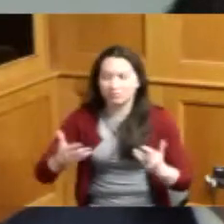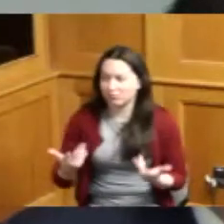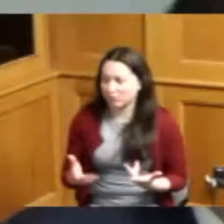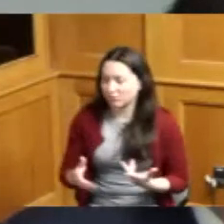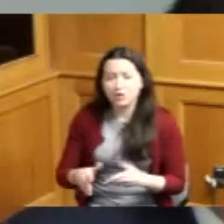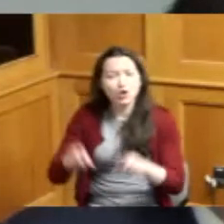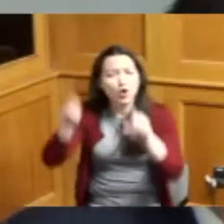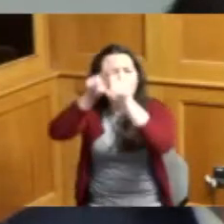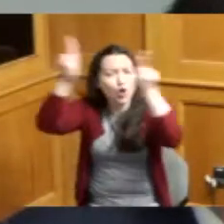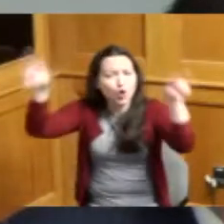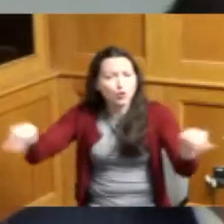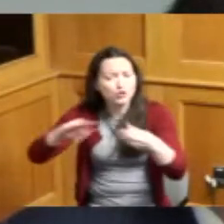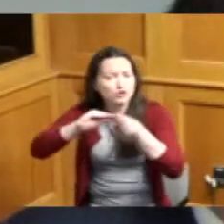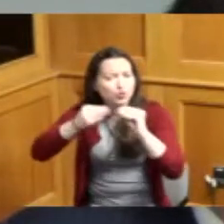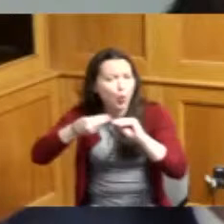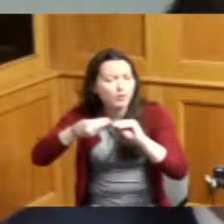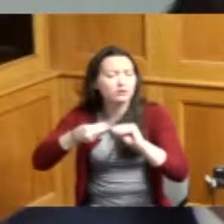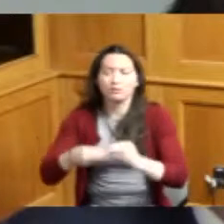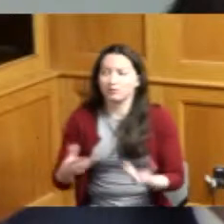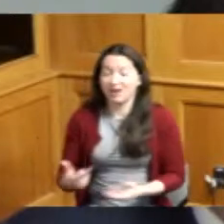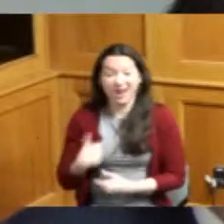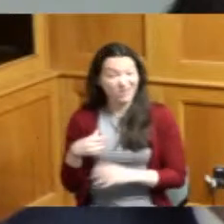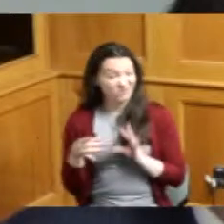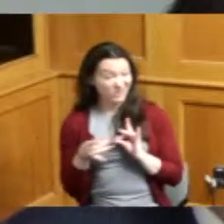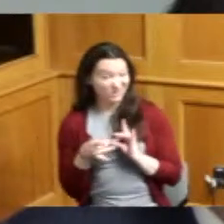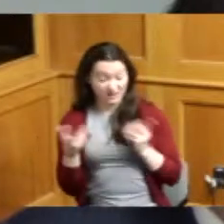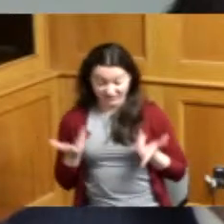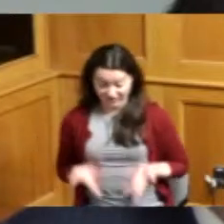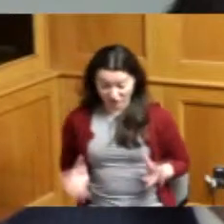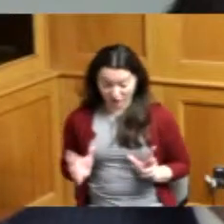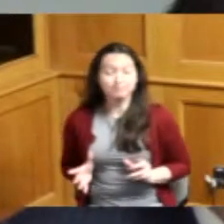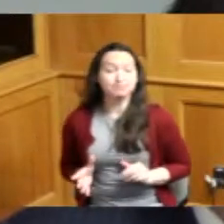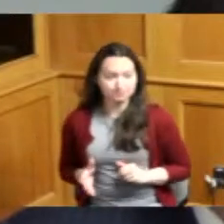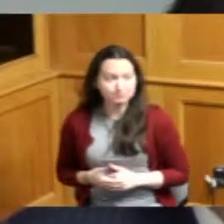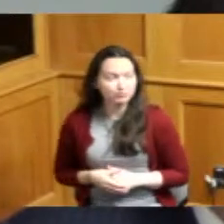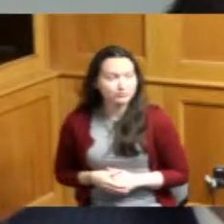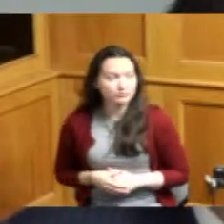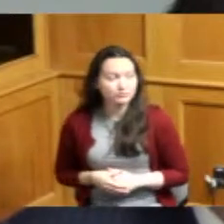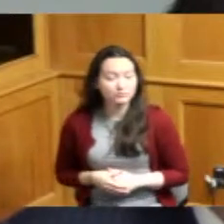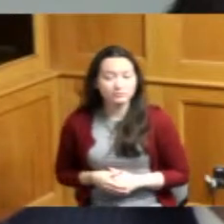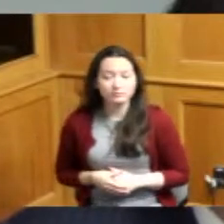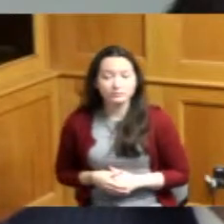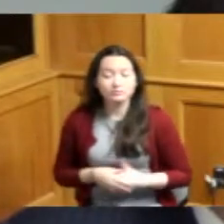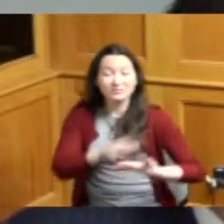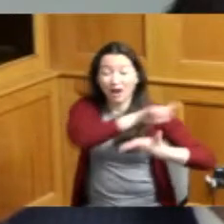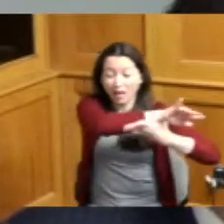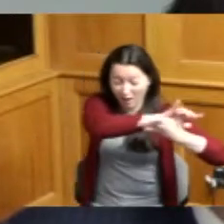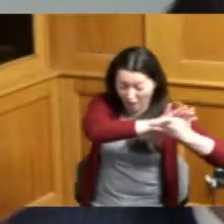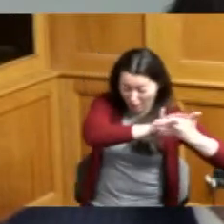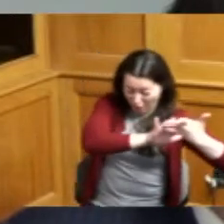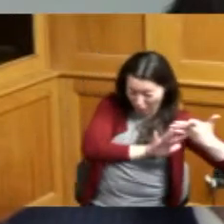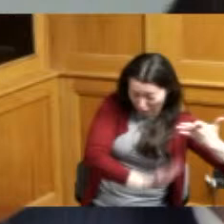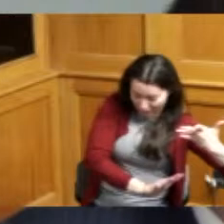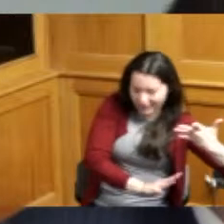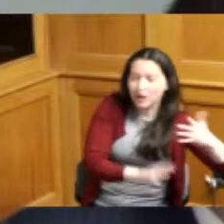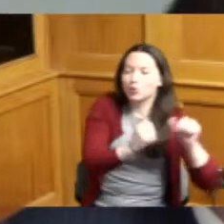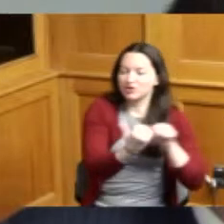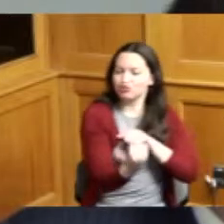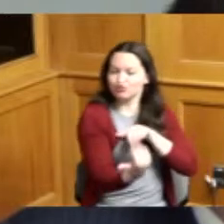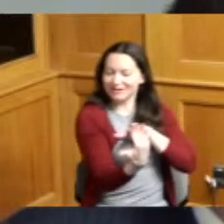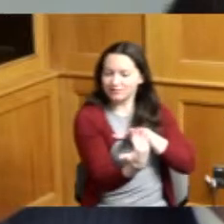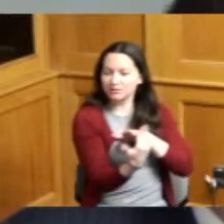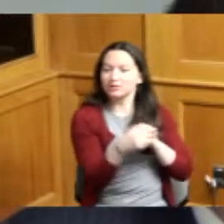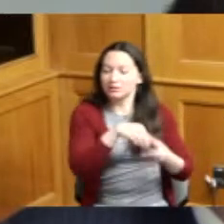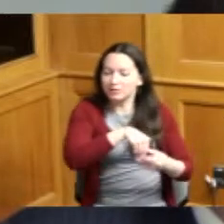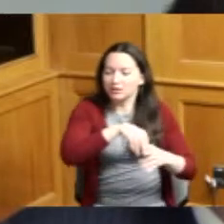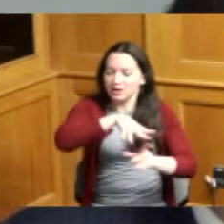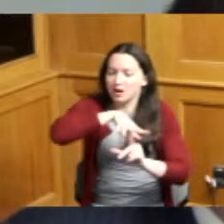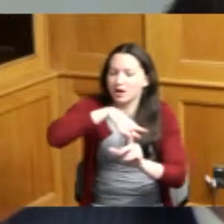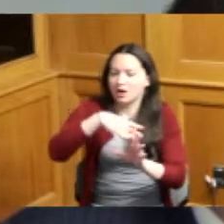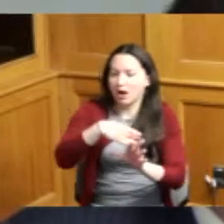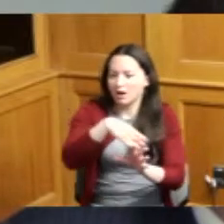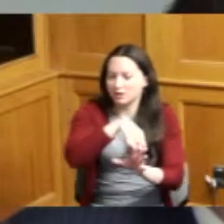scoreboard uh what I have said was that those items would be addressed within the context of the